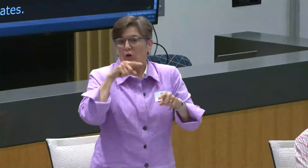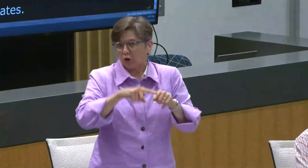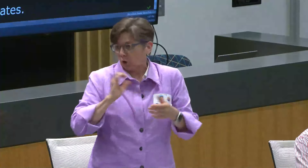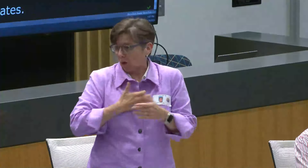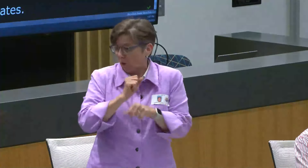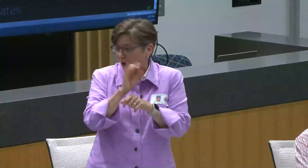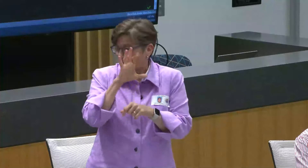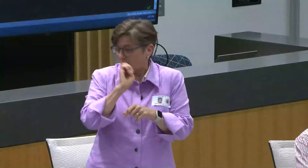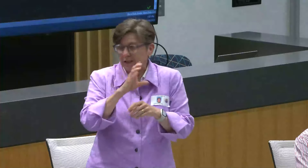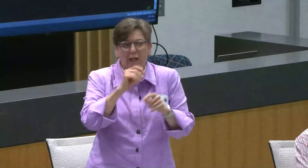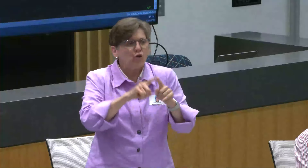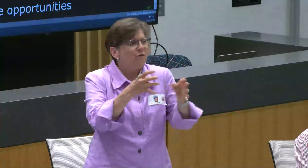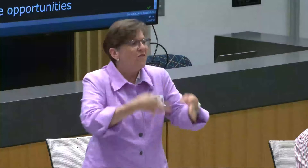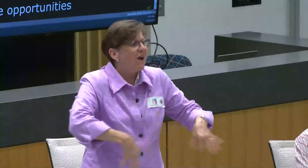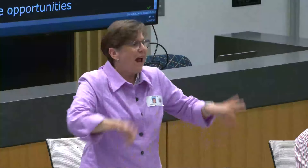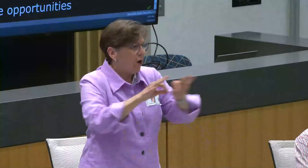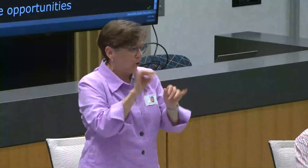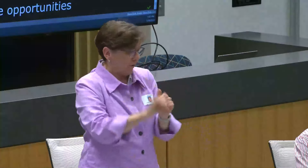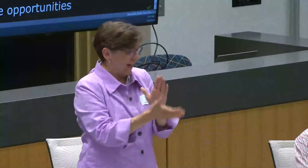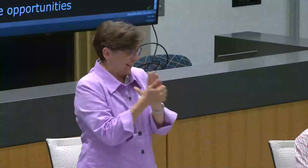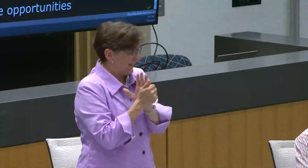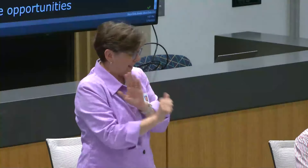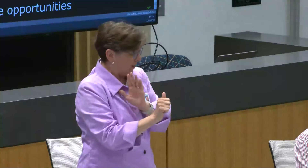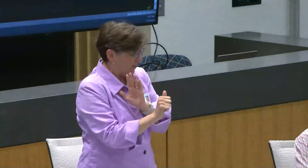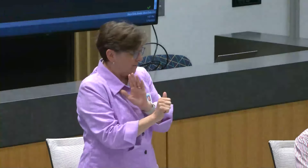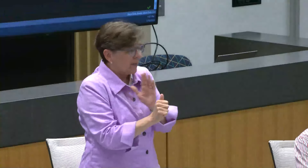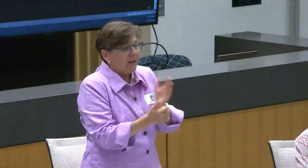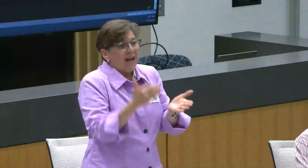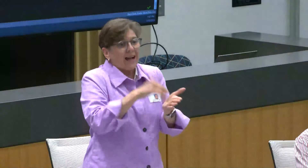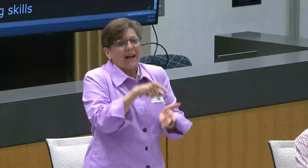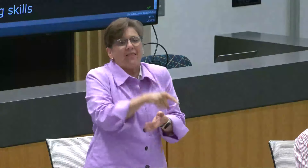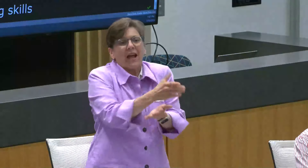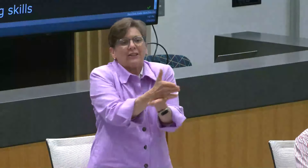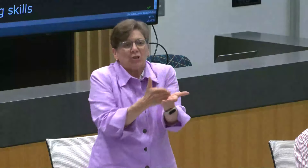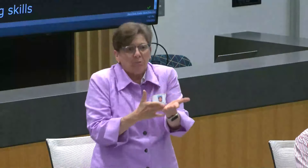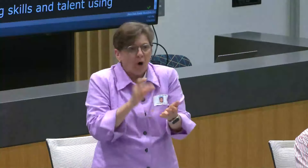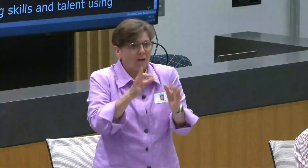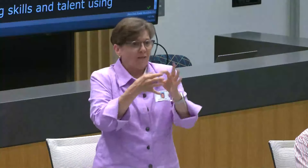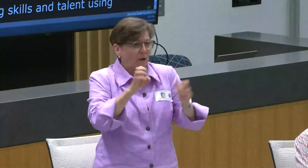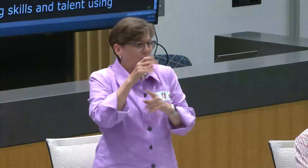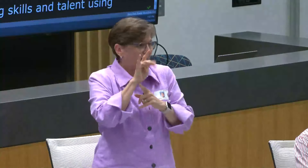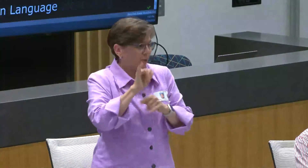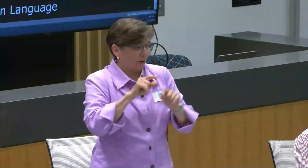WORKFORCE IN THE UNITED STATES. AND WE KNOW THAT OPPORTUNITIES ARE SO IMPORTANT TO PEOPLE IN THE COMMUNITY AND THE UNITED